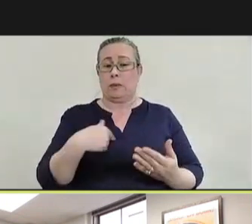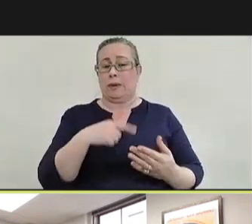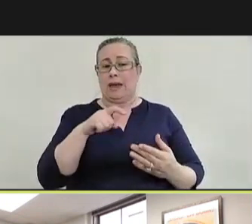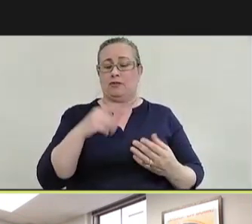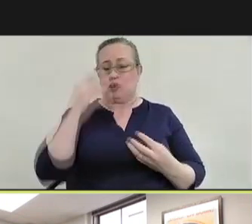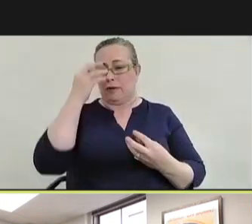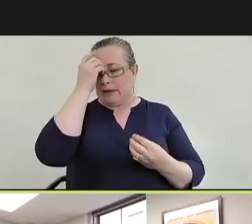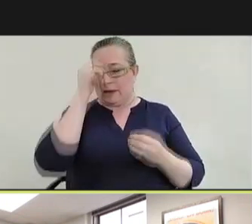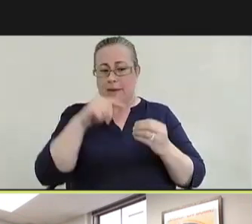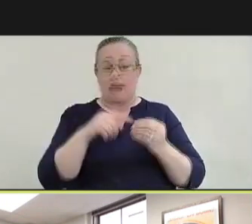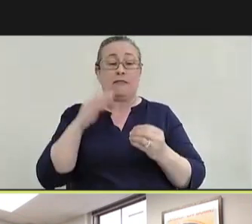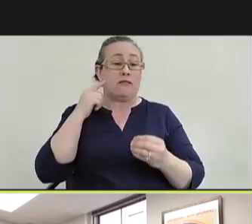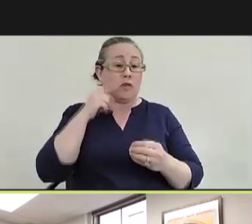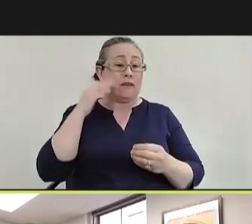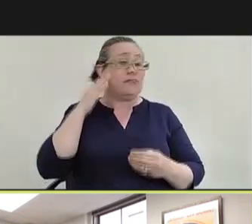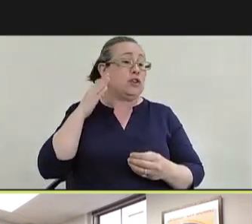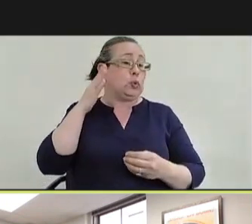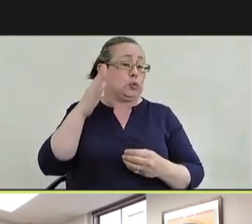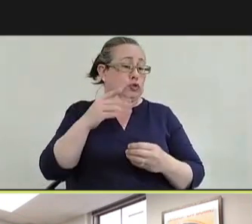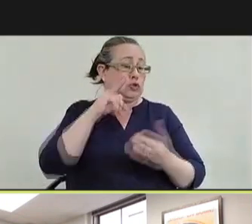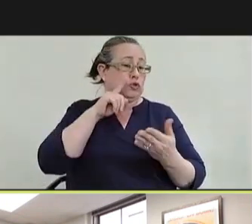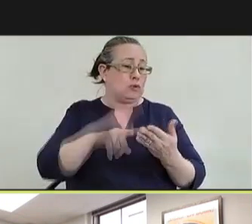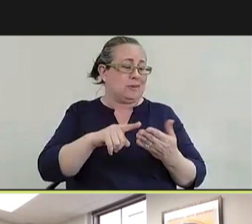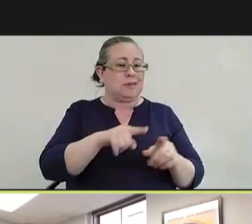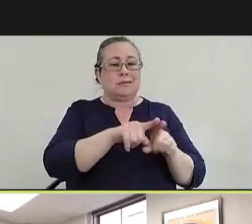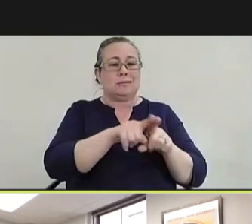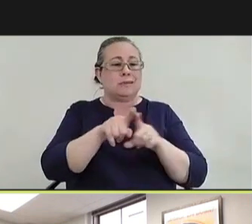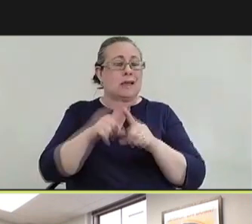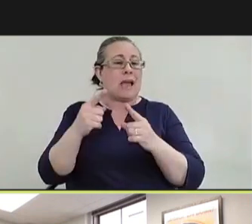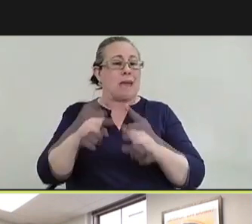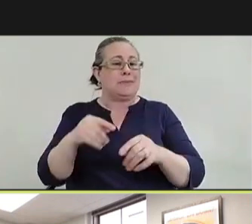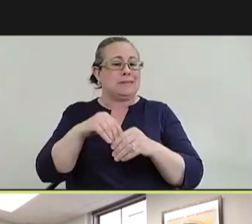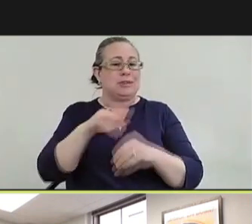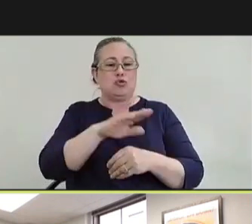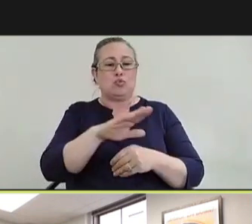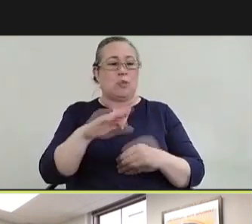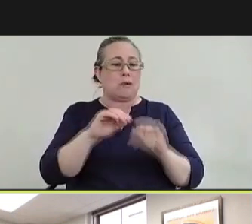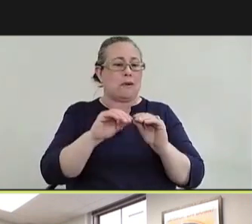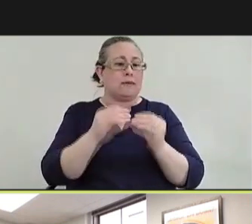future research and as well as what happens in your office and again, Doctor Olsen-Chen